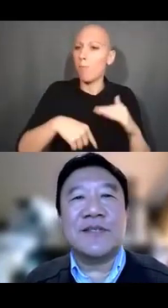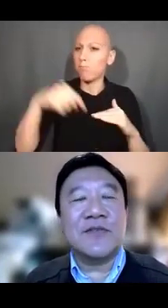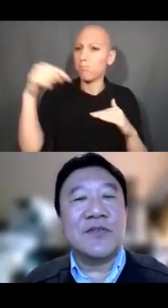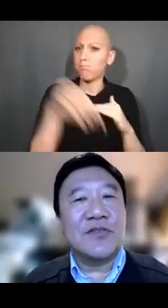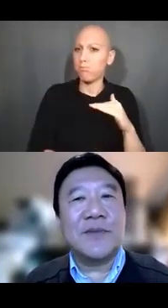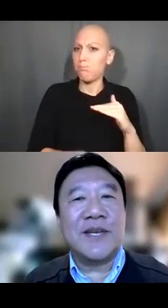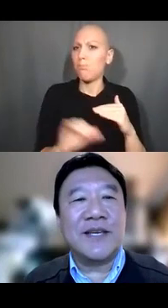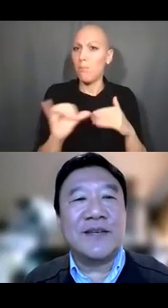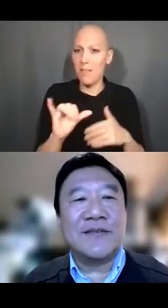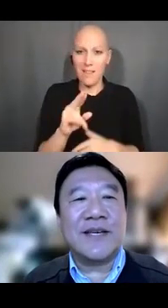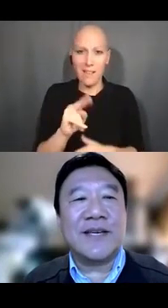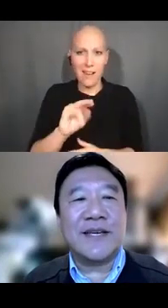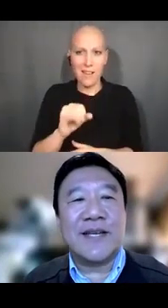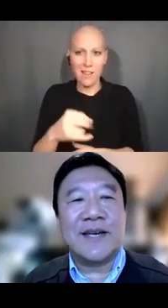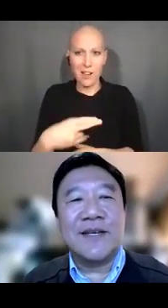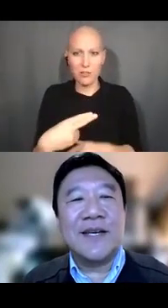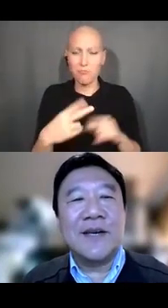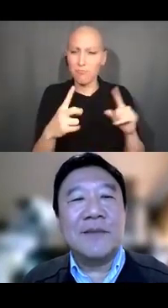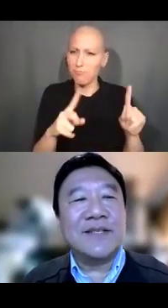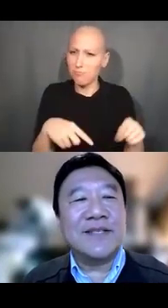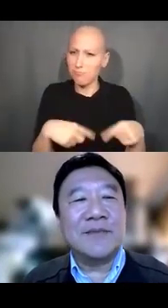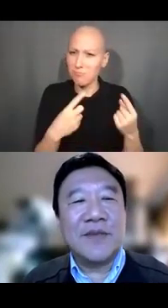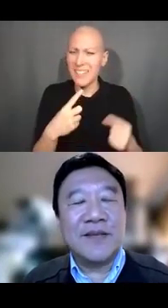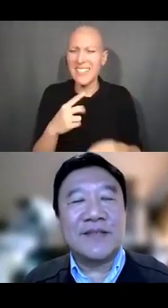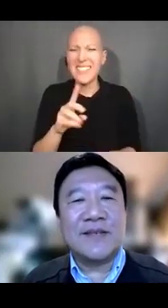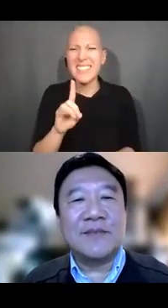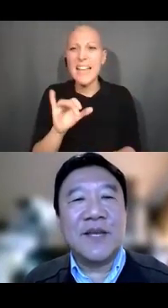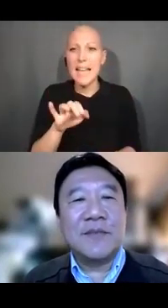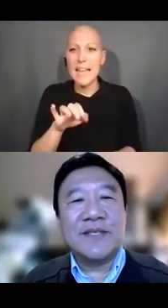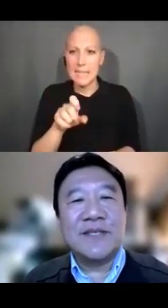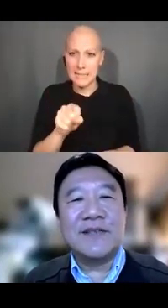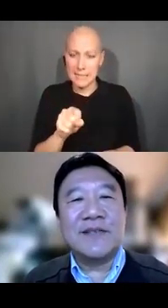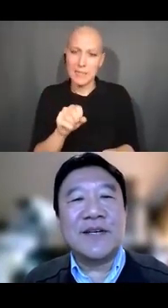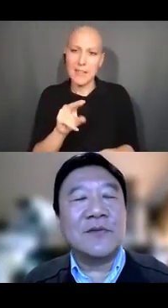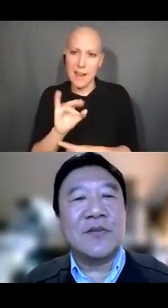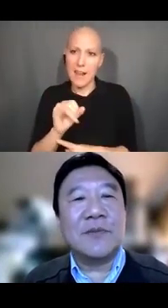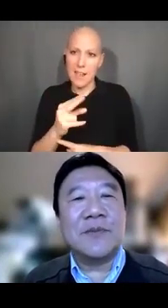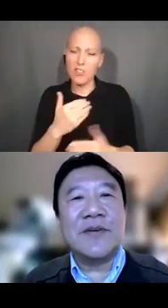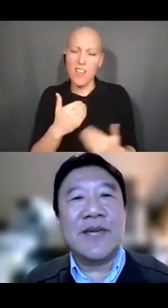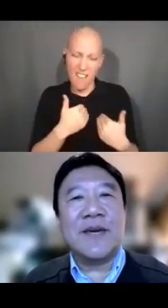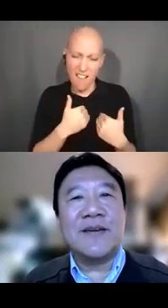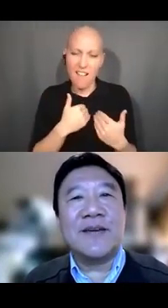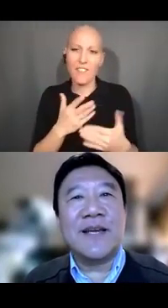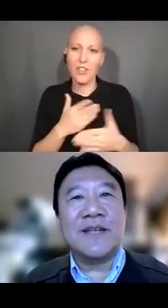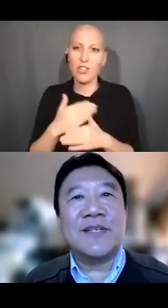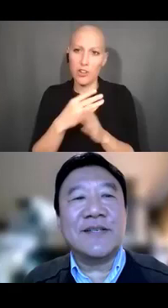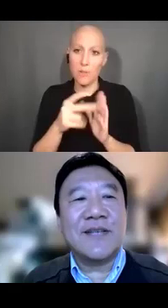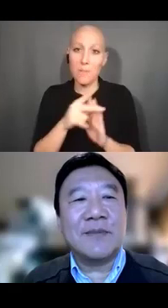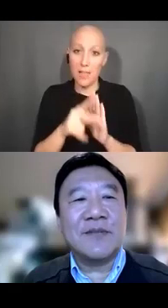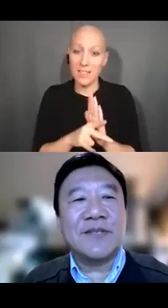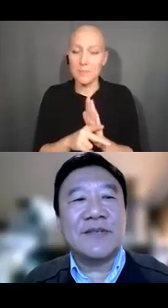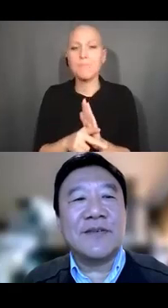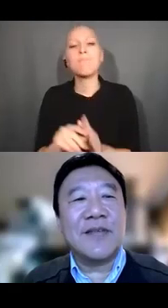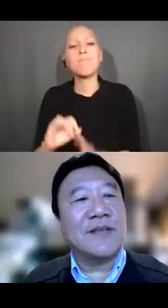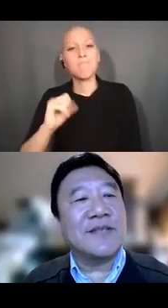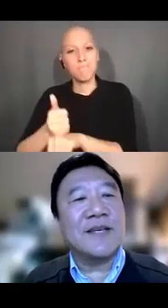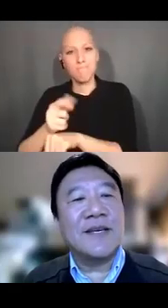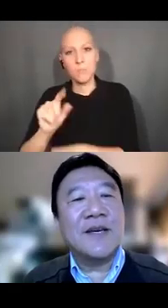for so many decades now. But this particular Holdren Memo came out and actually established certain things that,